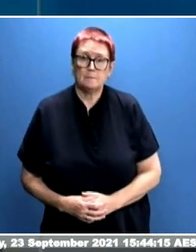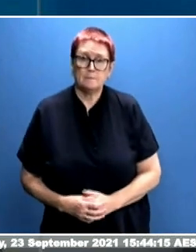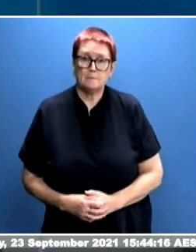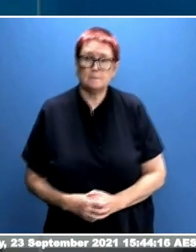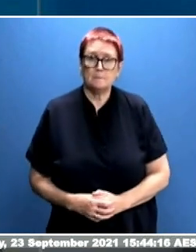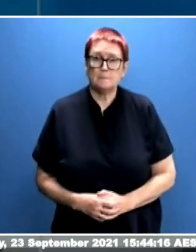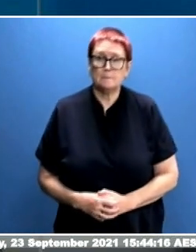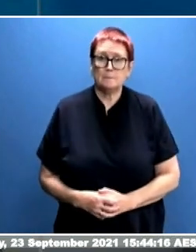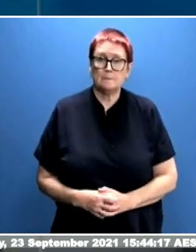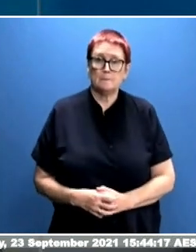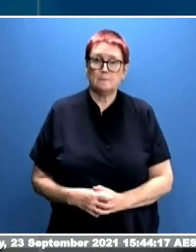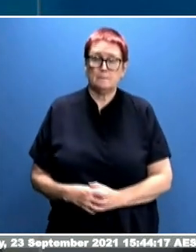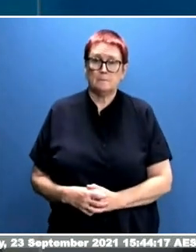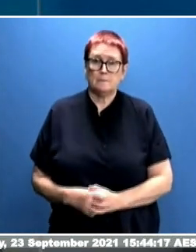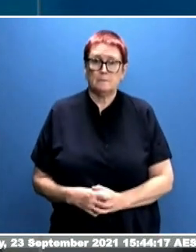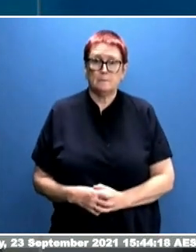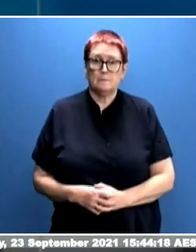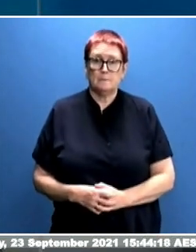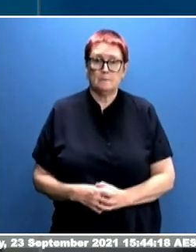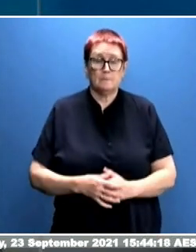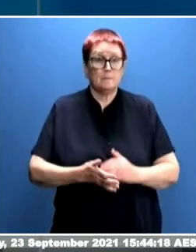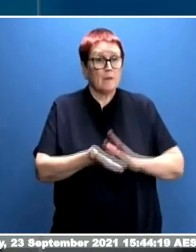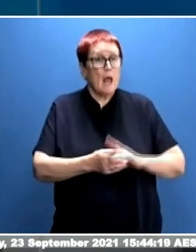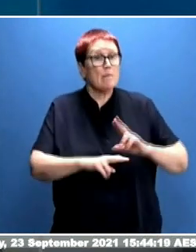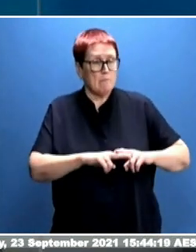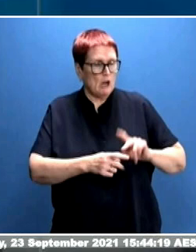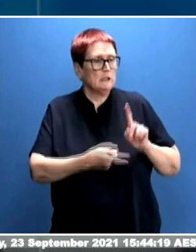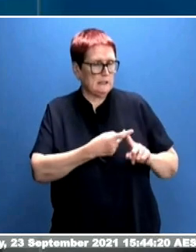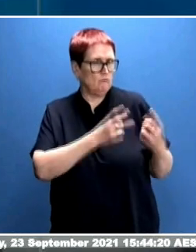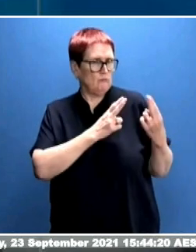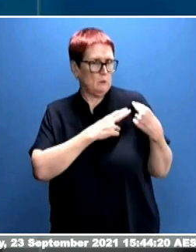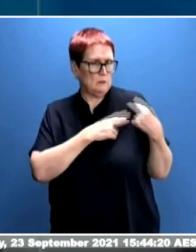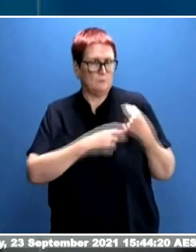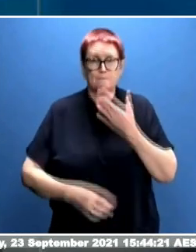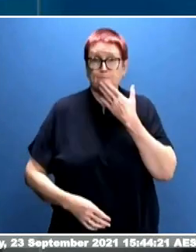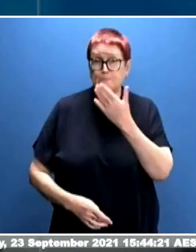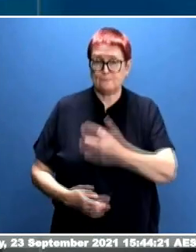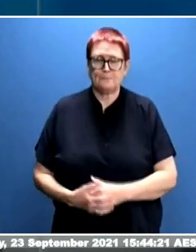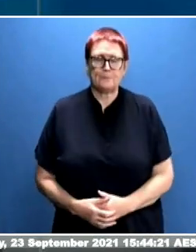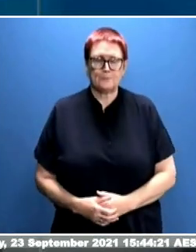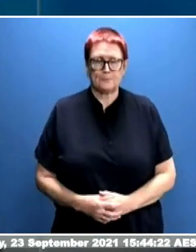Parental responsibilities remains with their parents. Thank you.